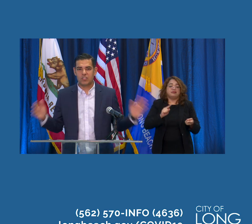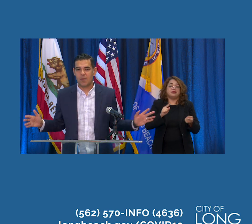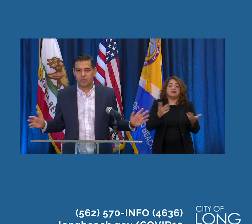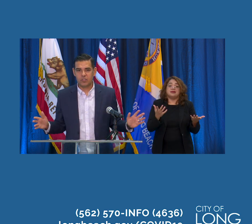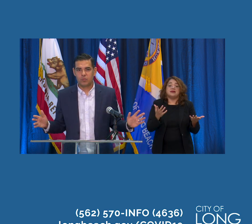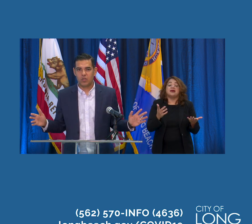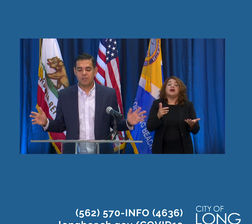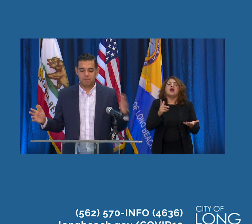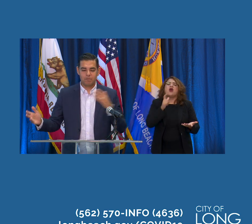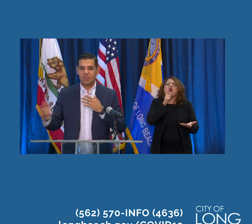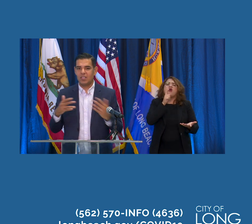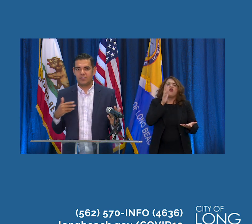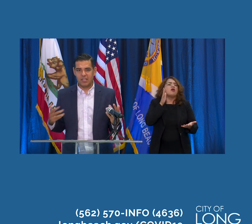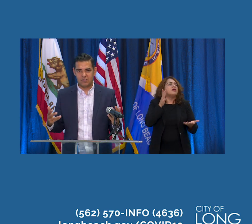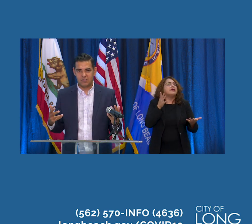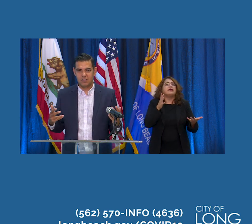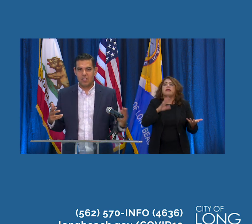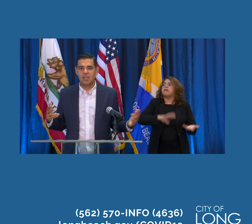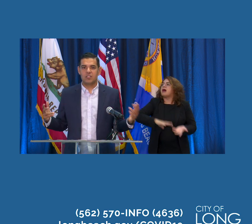this up at this point is us.